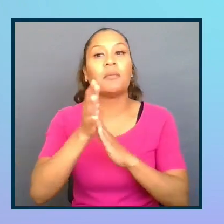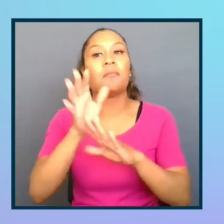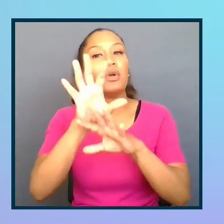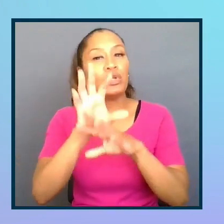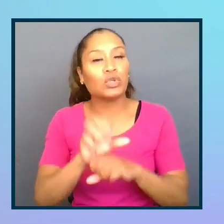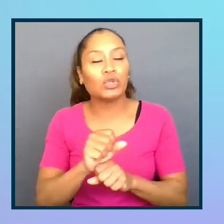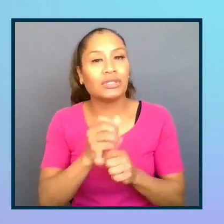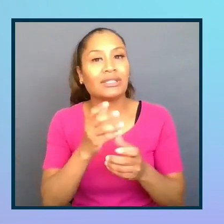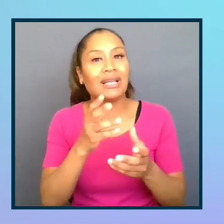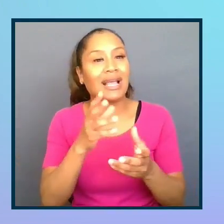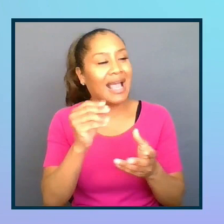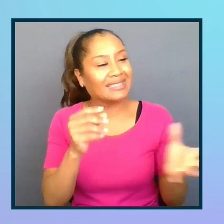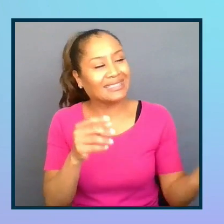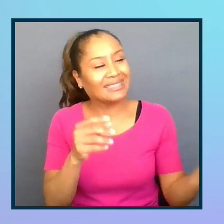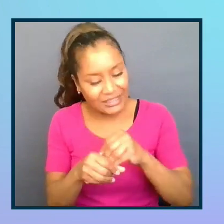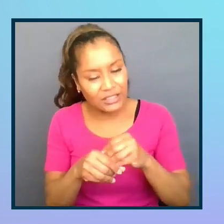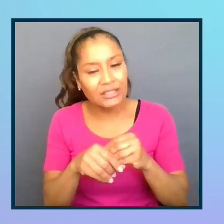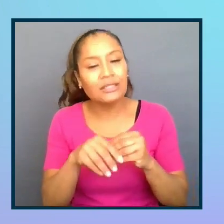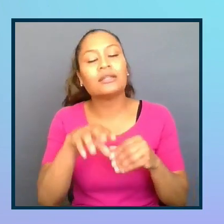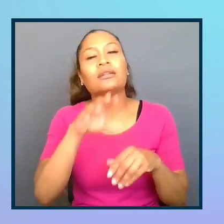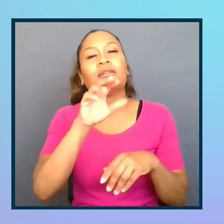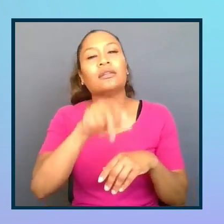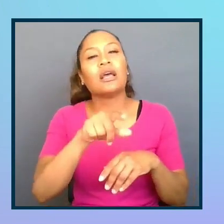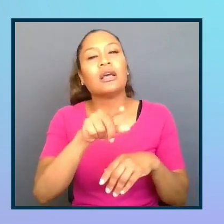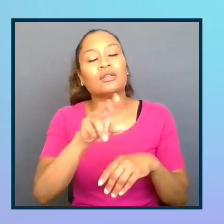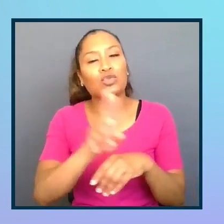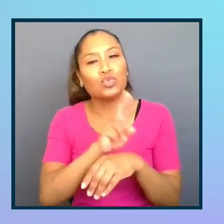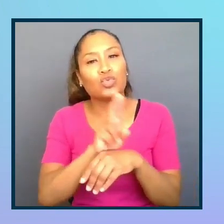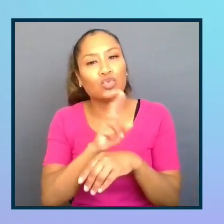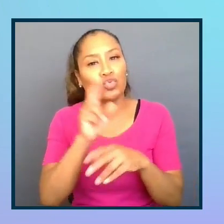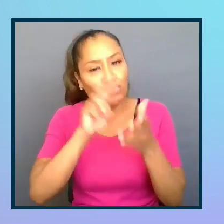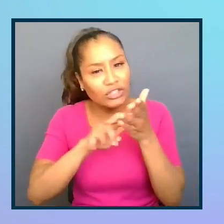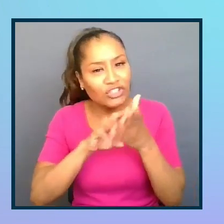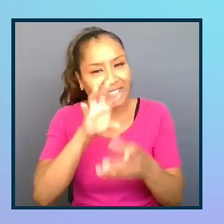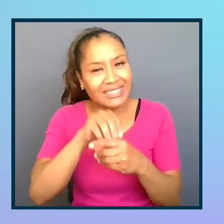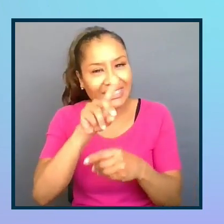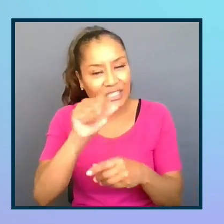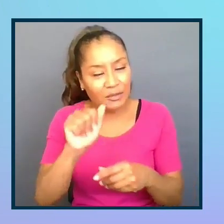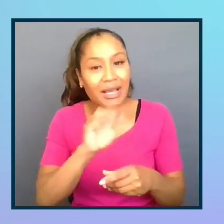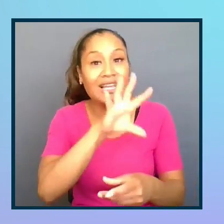into that user research and user sessions is really, really important.